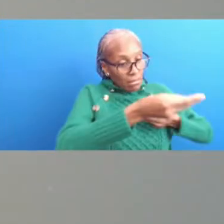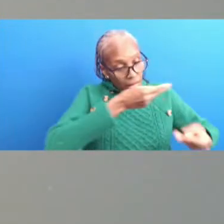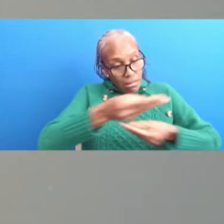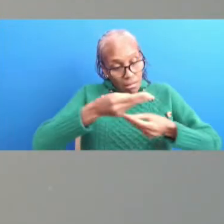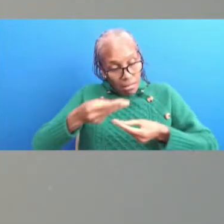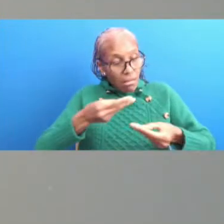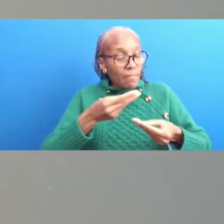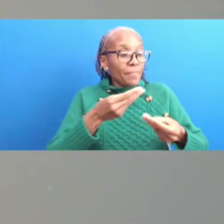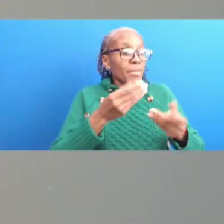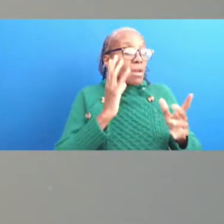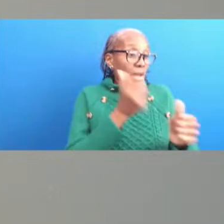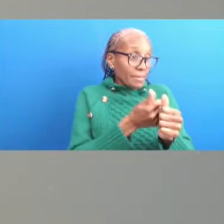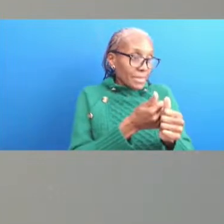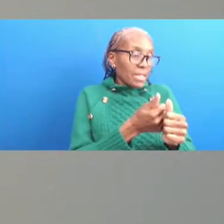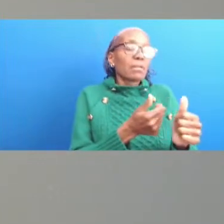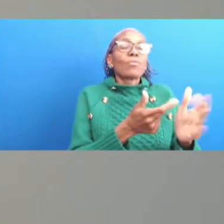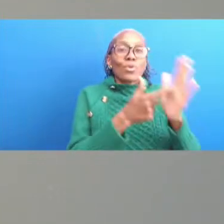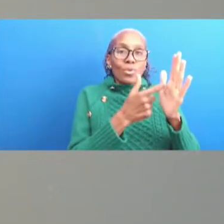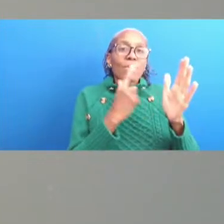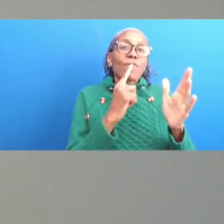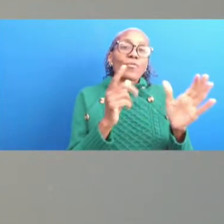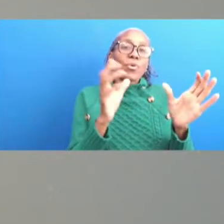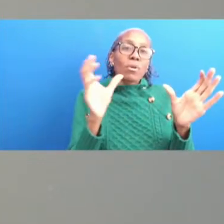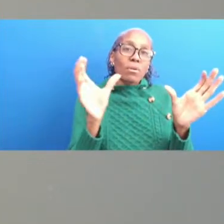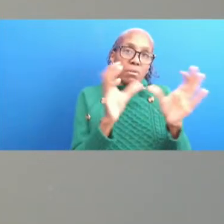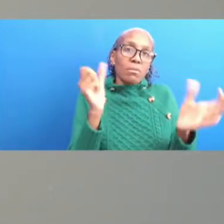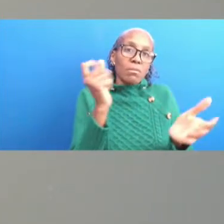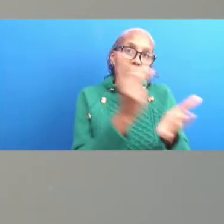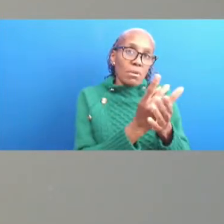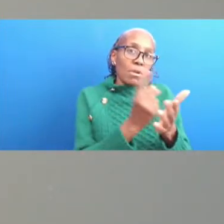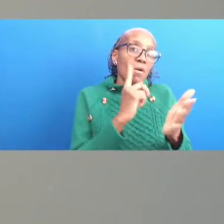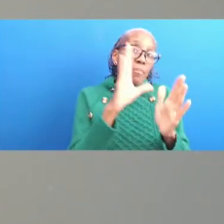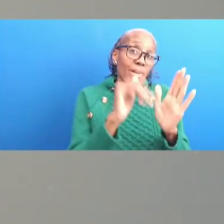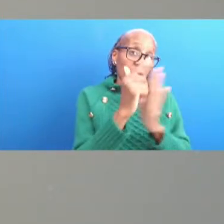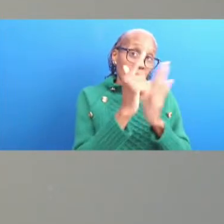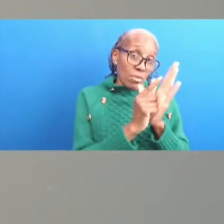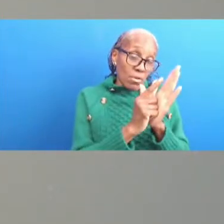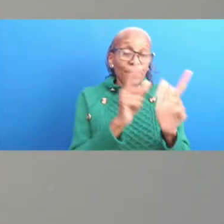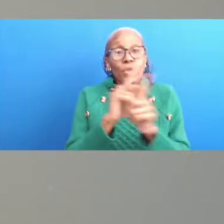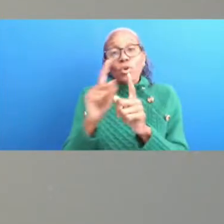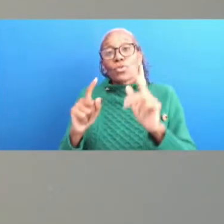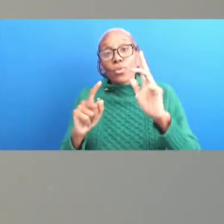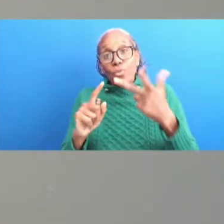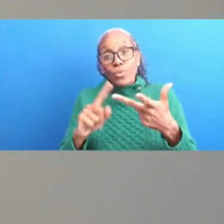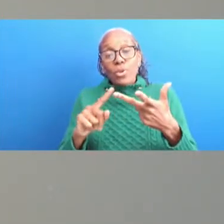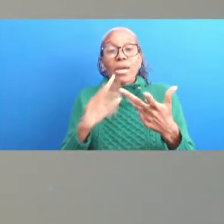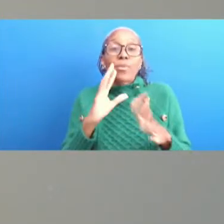SECOND SECTION IS A COMMUNICABLE DISEASE UPDATE WHICH BOTH ARE REQUIRED BY